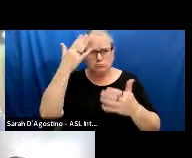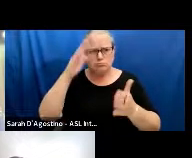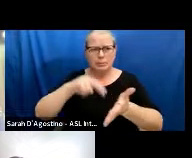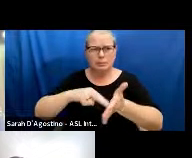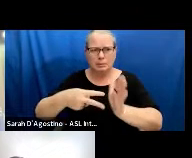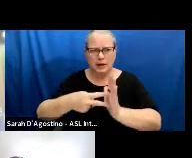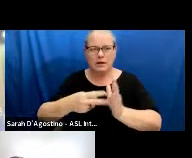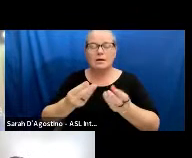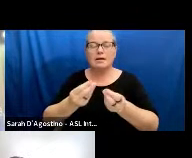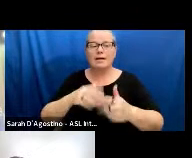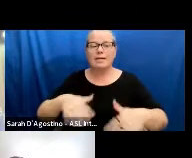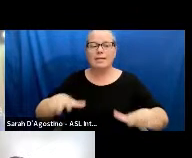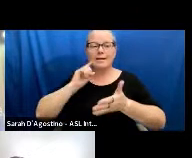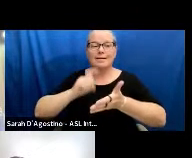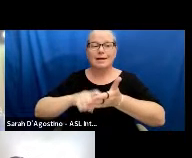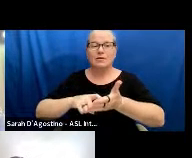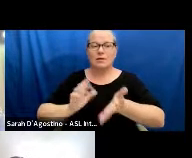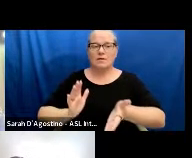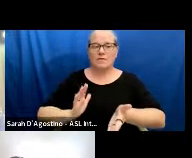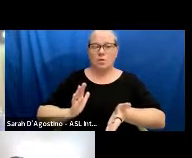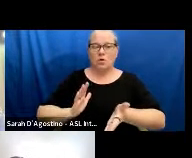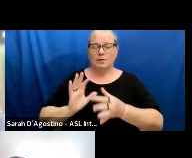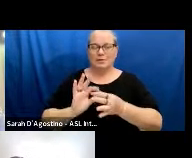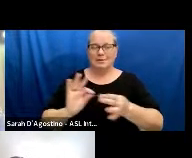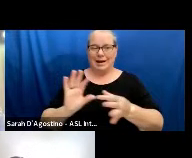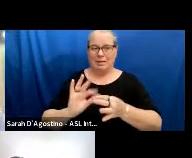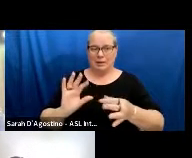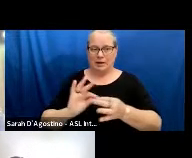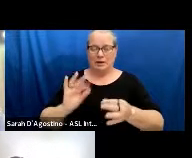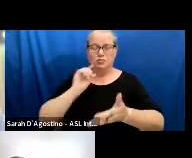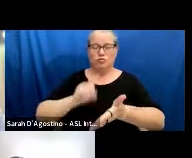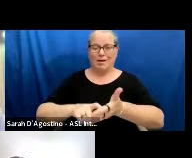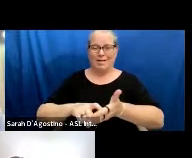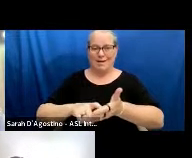that recognizes and respects native peoples as traditional stewards of lands